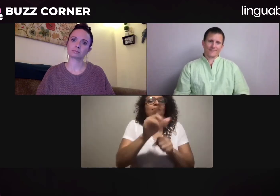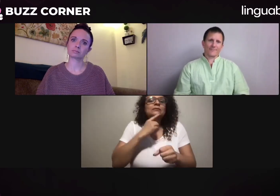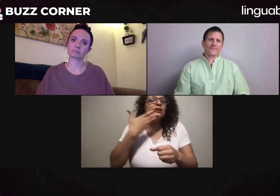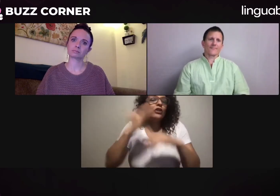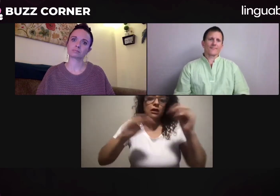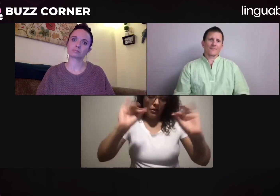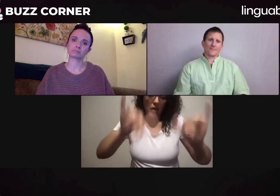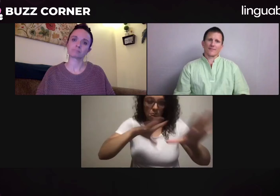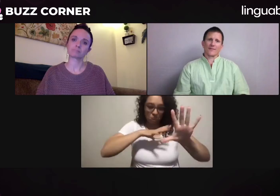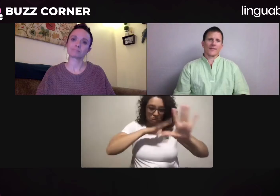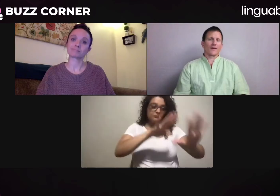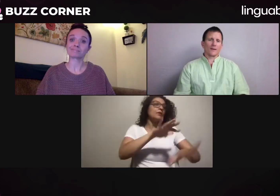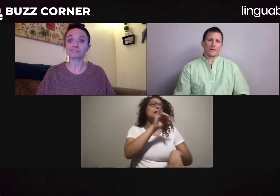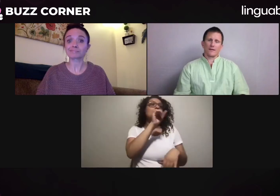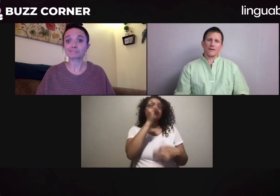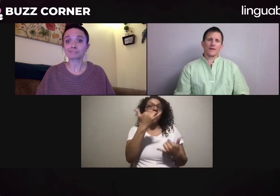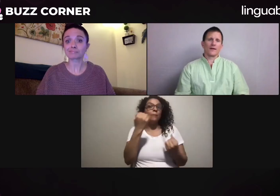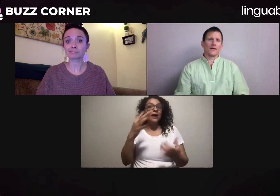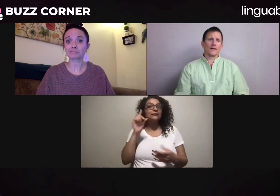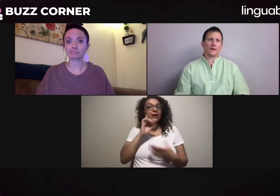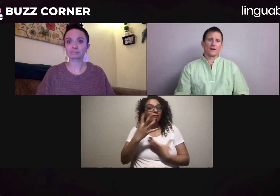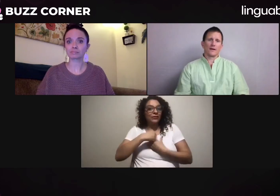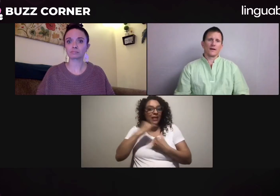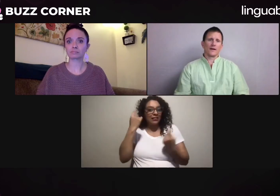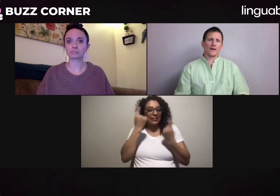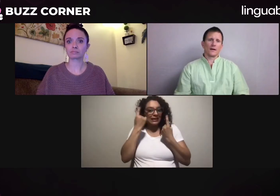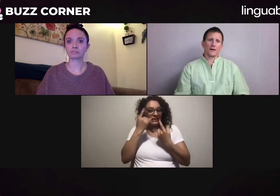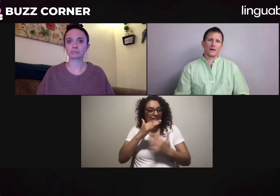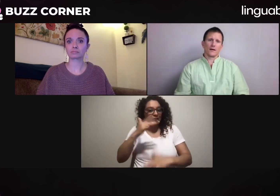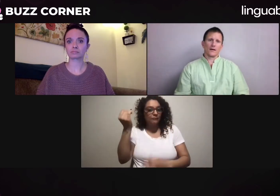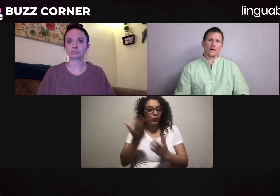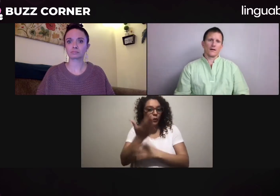And so, just embracing the idea of, well, something is better than nothing or something is good enough, right?